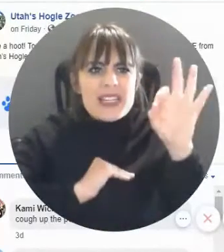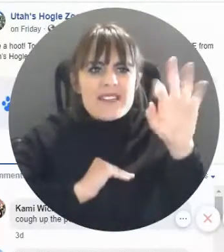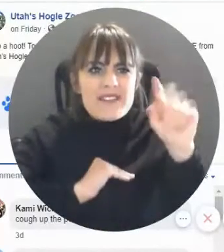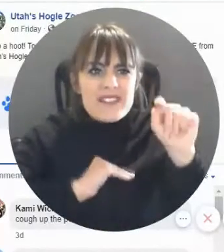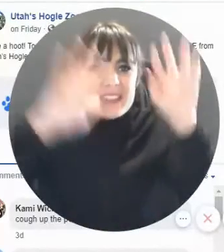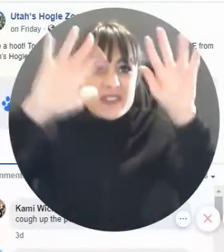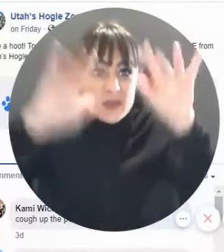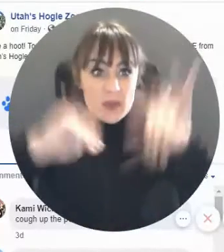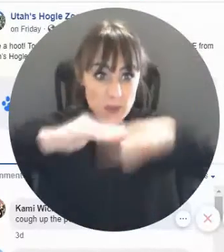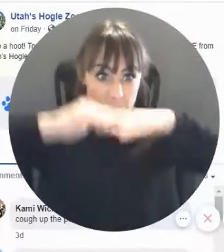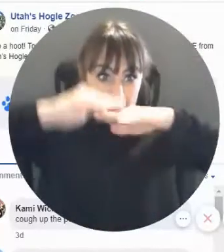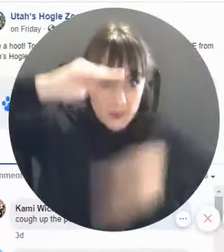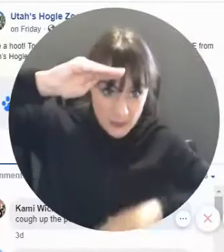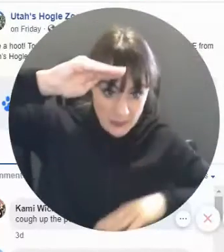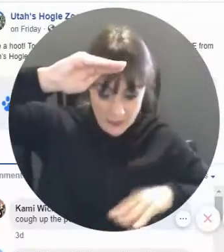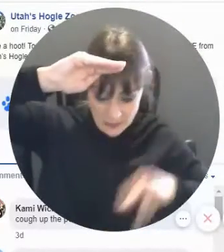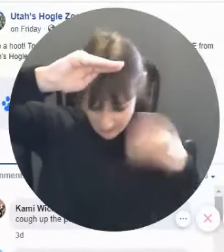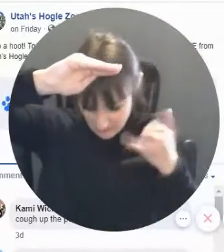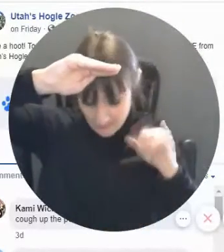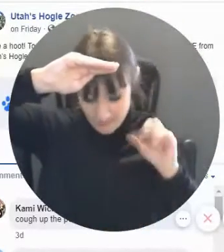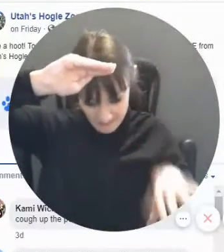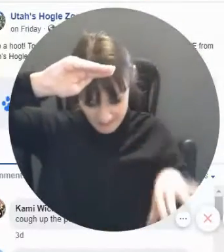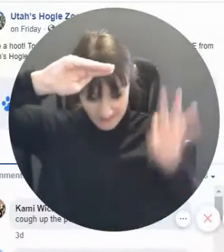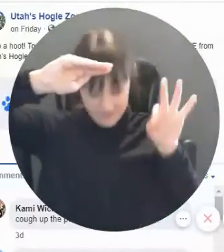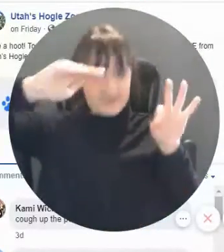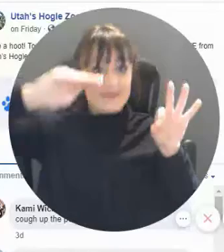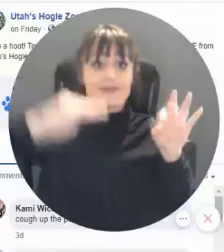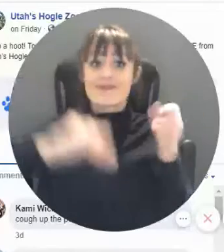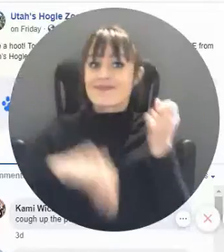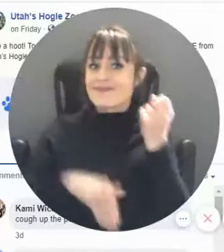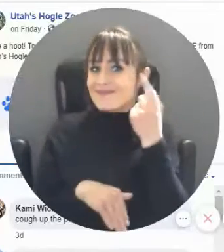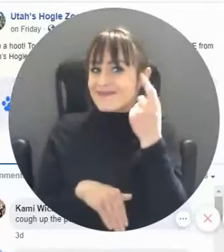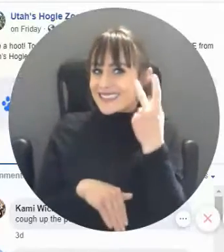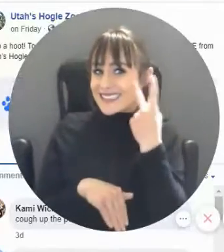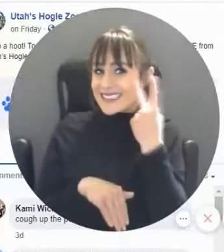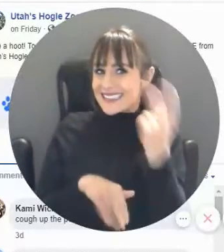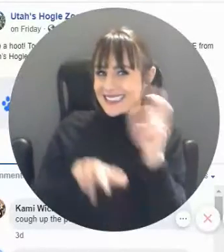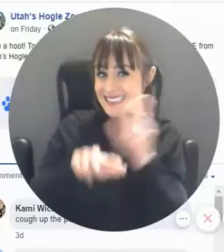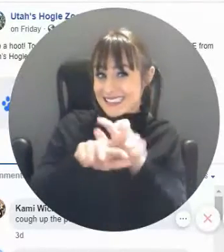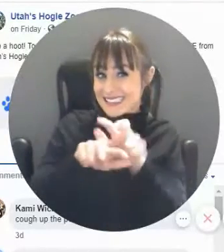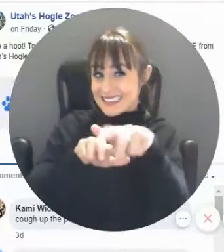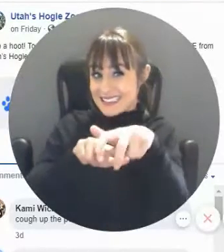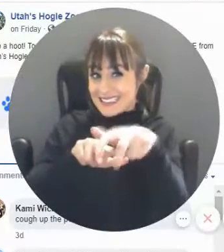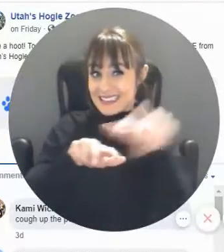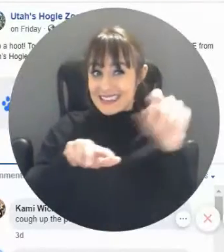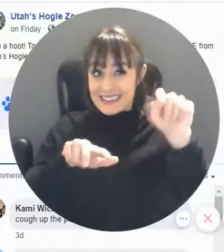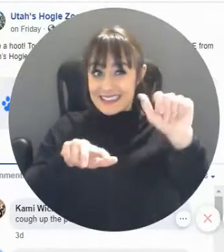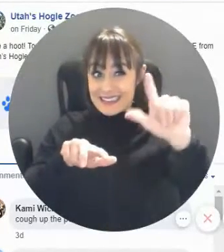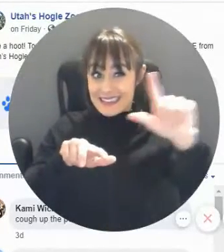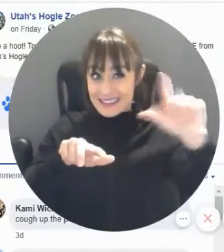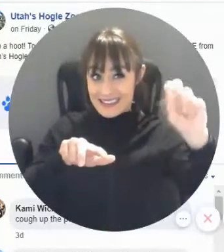So you notice those nice large talons on the glove there. Sorry Apollo, you don't have as impressive ones as Thor.